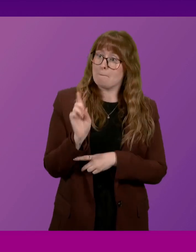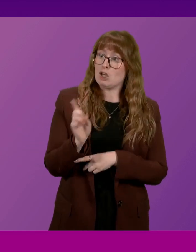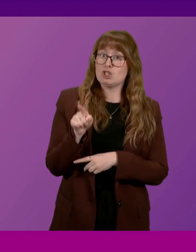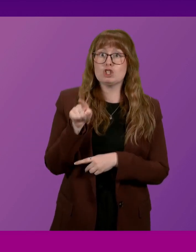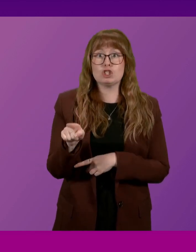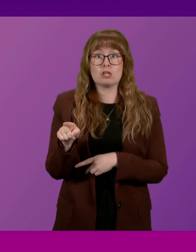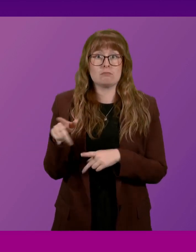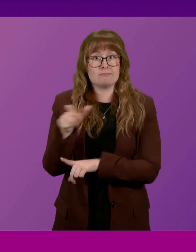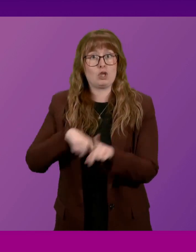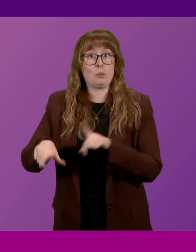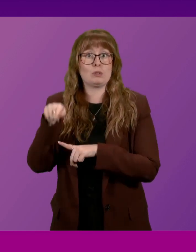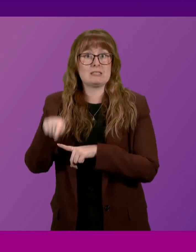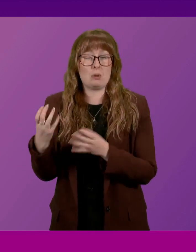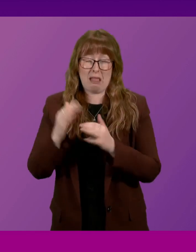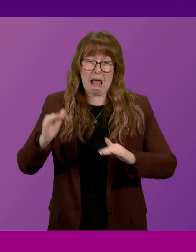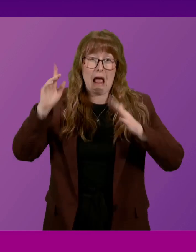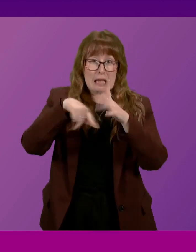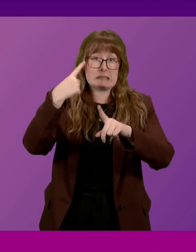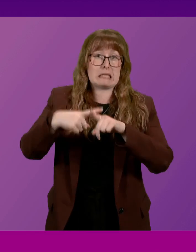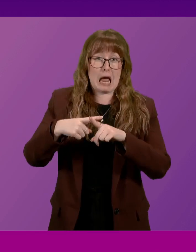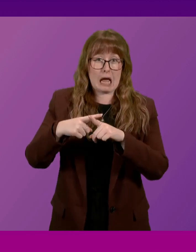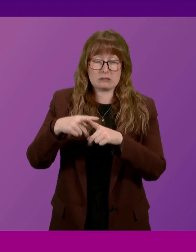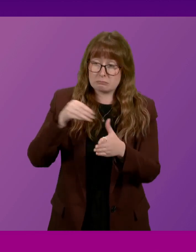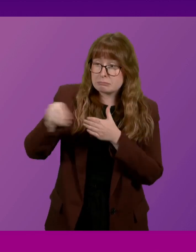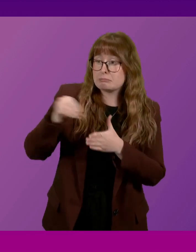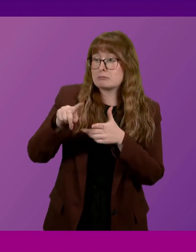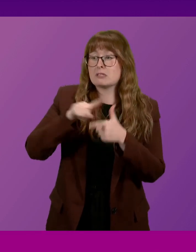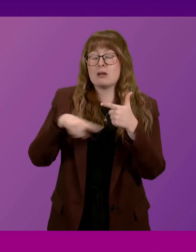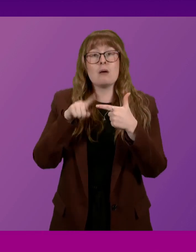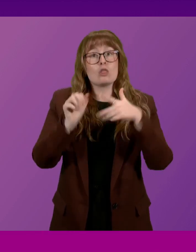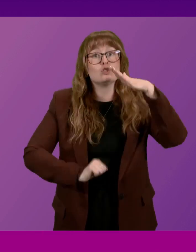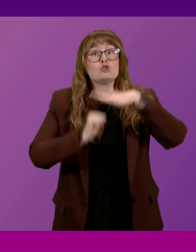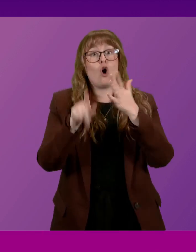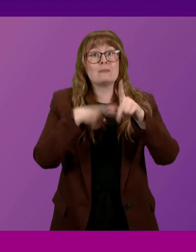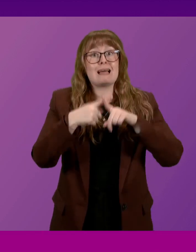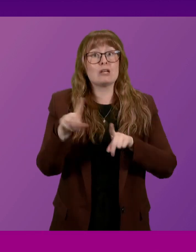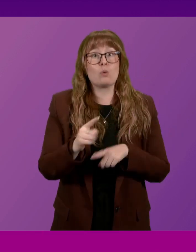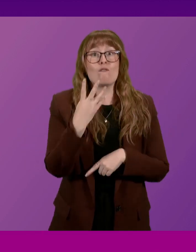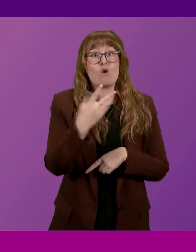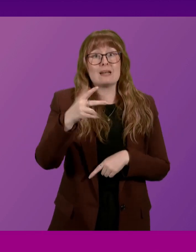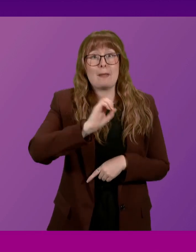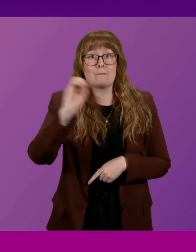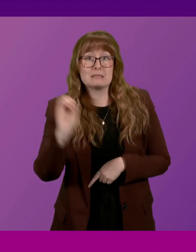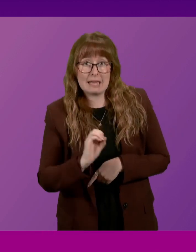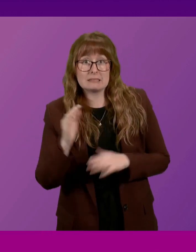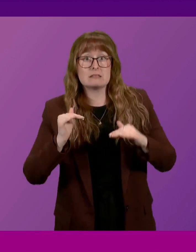community with high tax rates. We have a top tax rate of 48 per cent, compared with